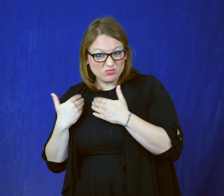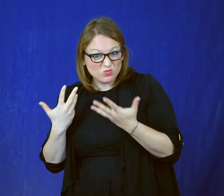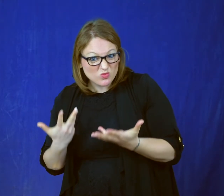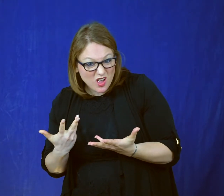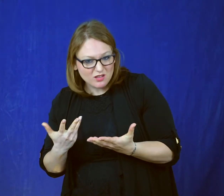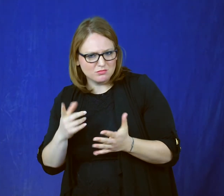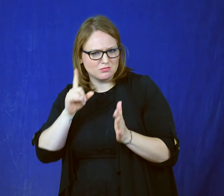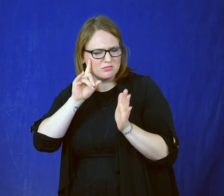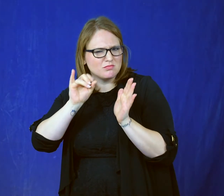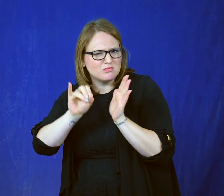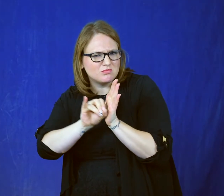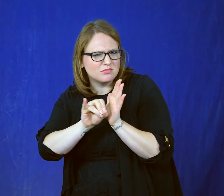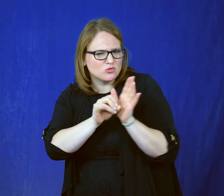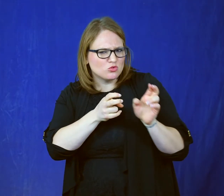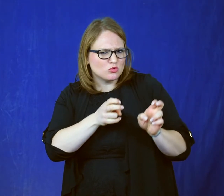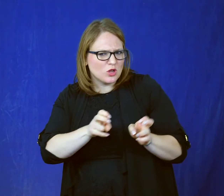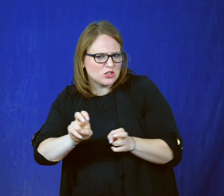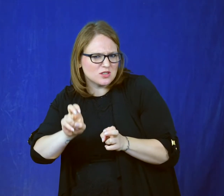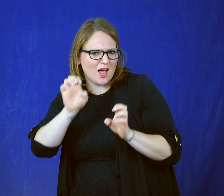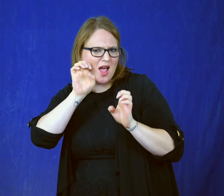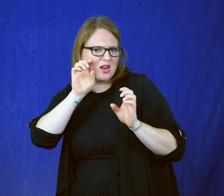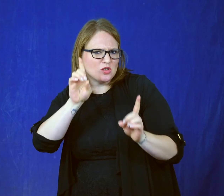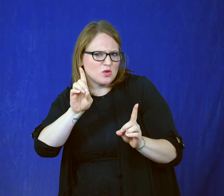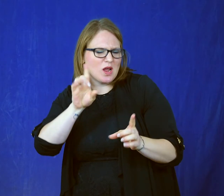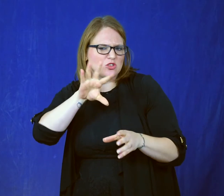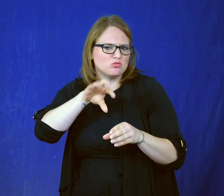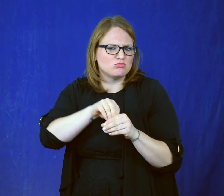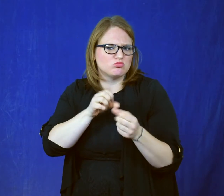seamless transition between identification and